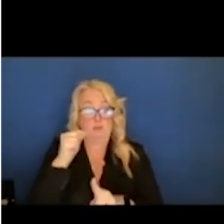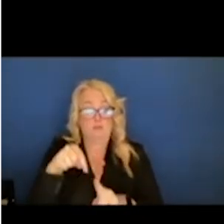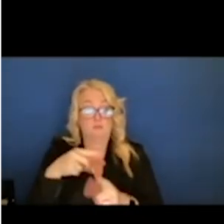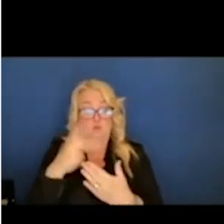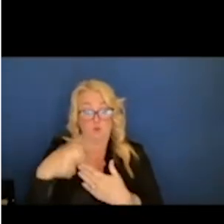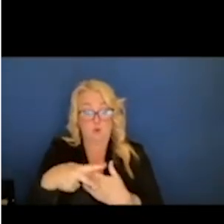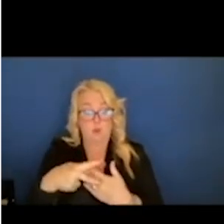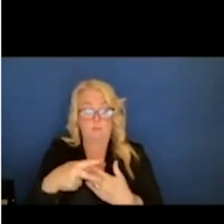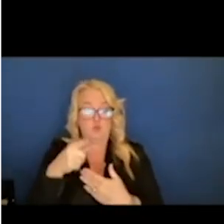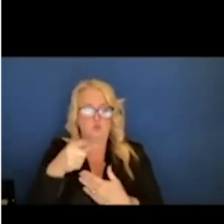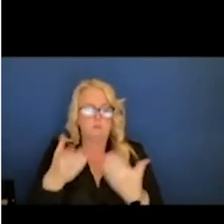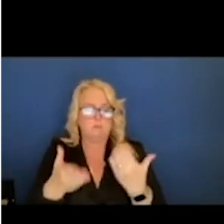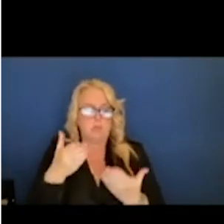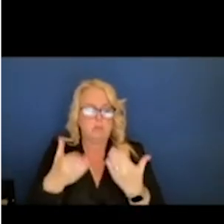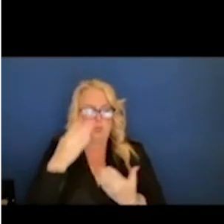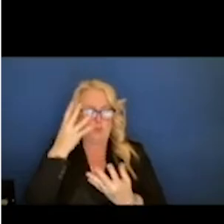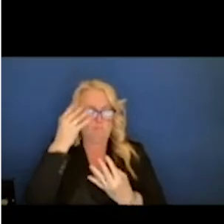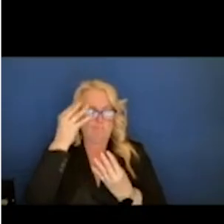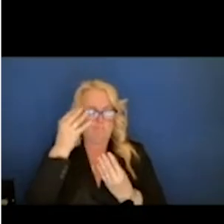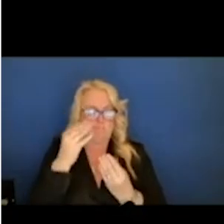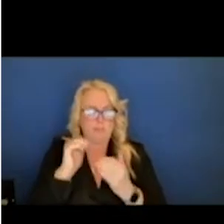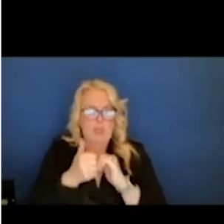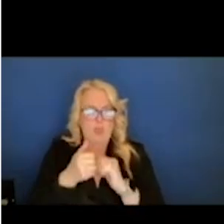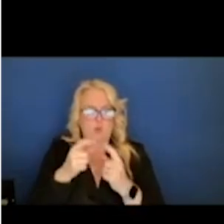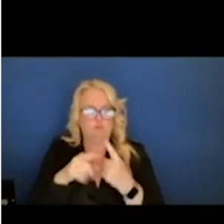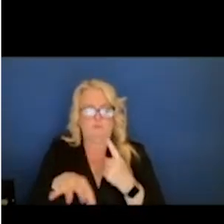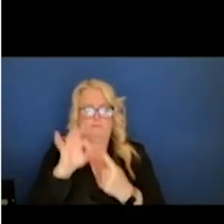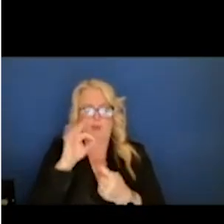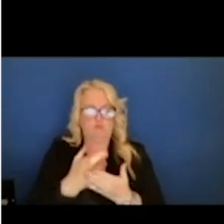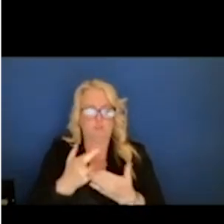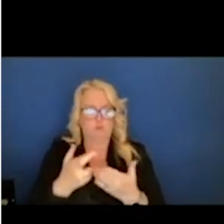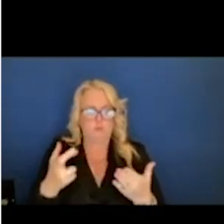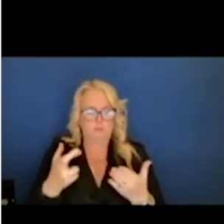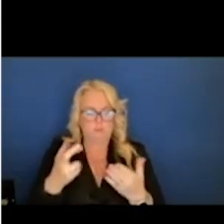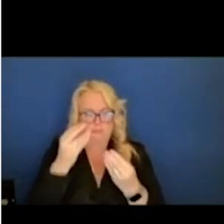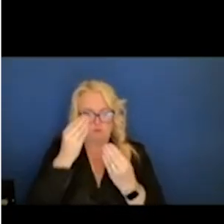can have, you may be wondering how to explore the resources and information available through